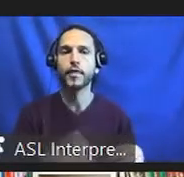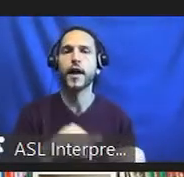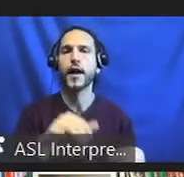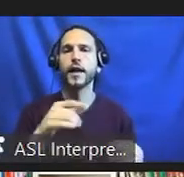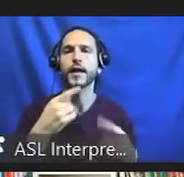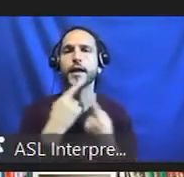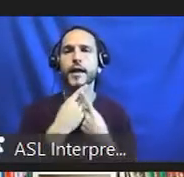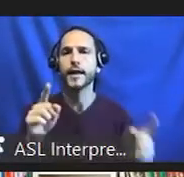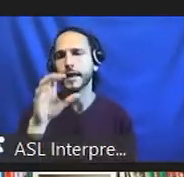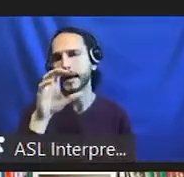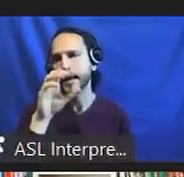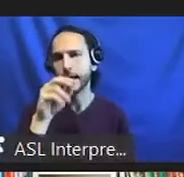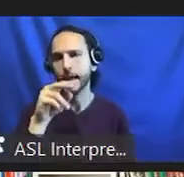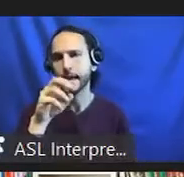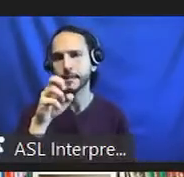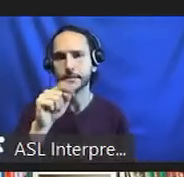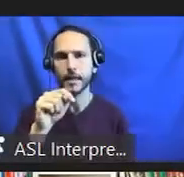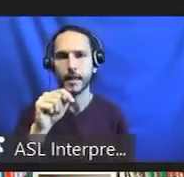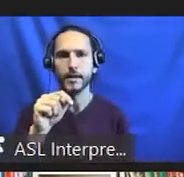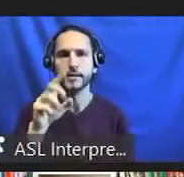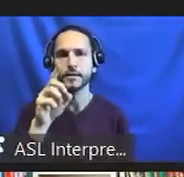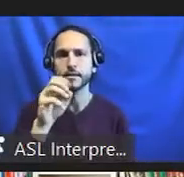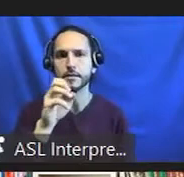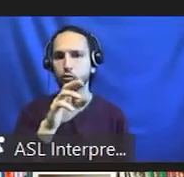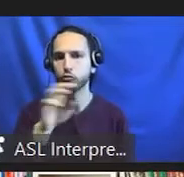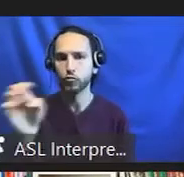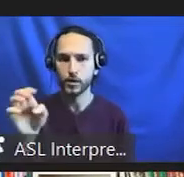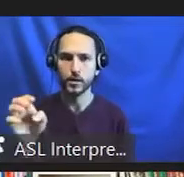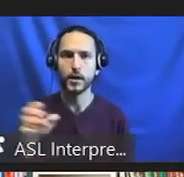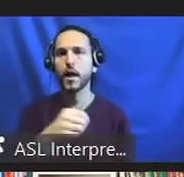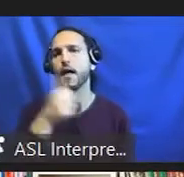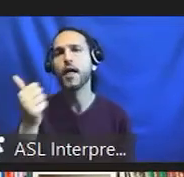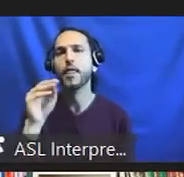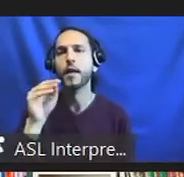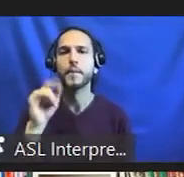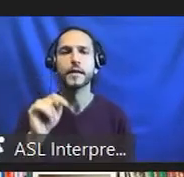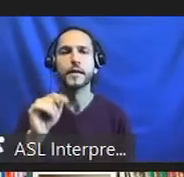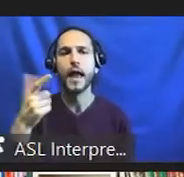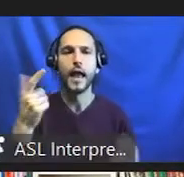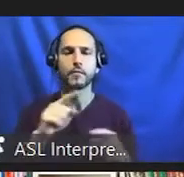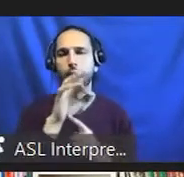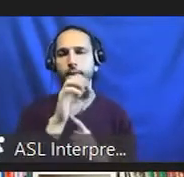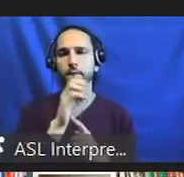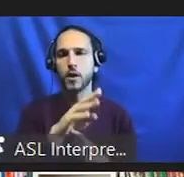The MIT case settled in February 2020, in this year.